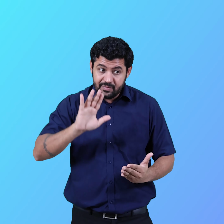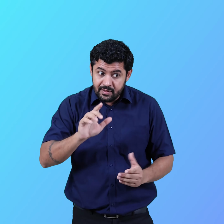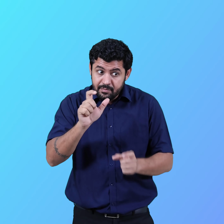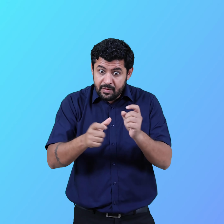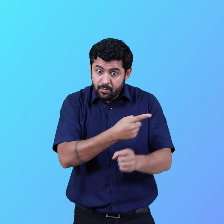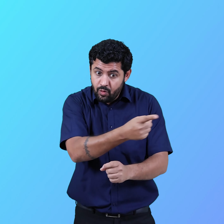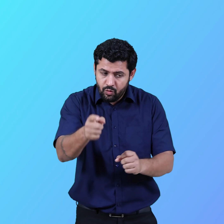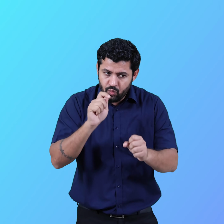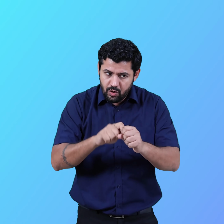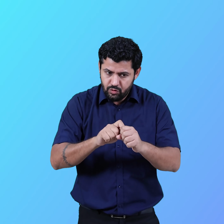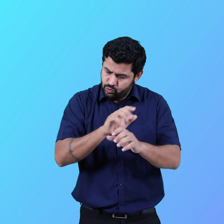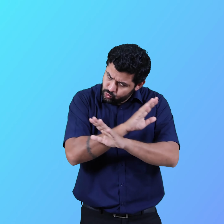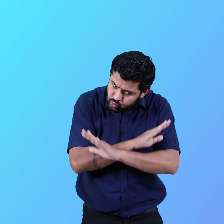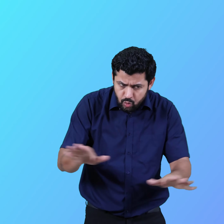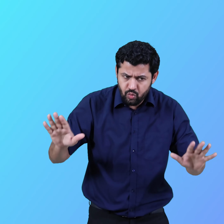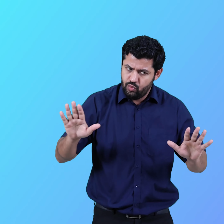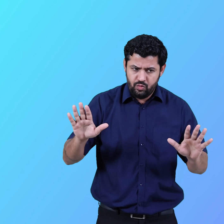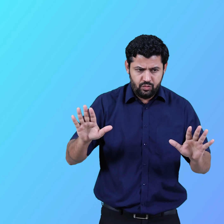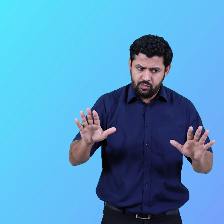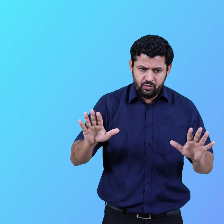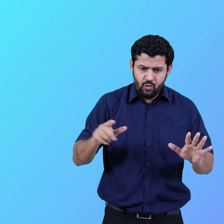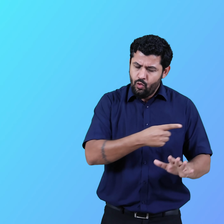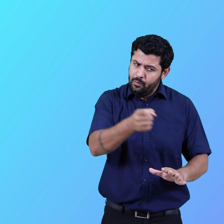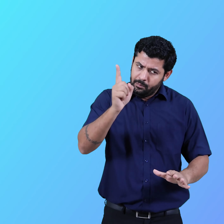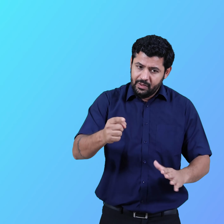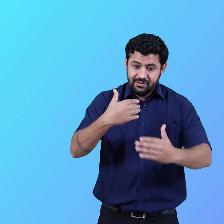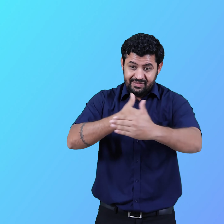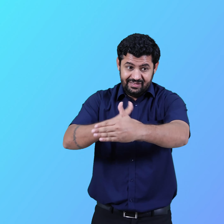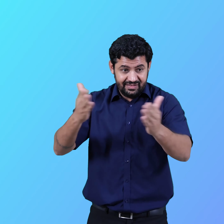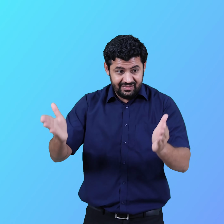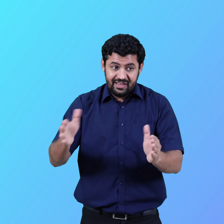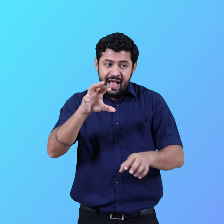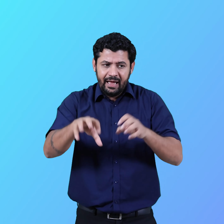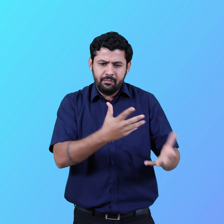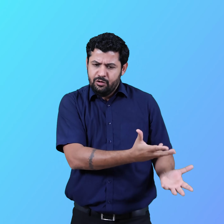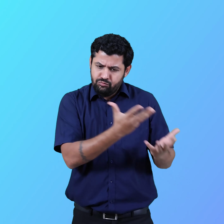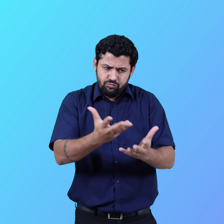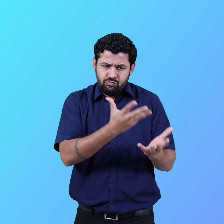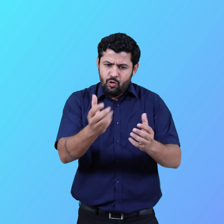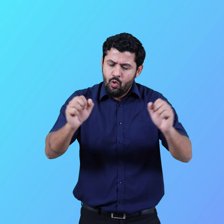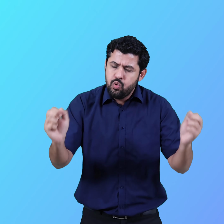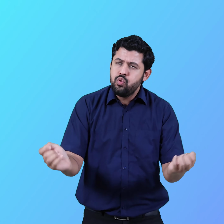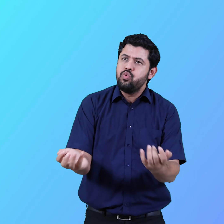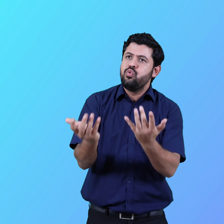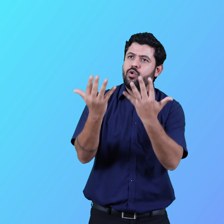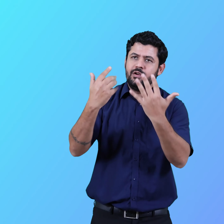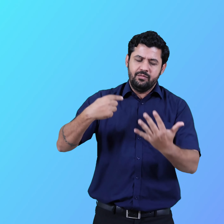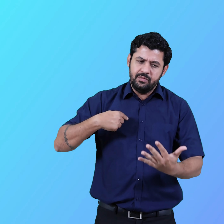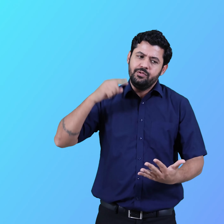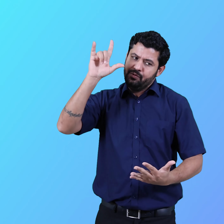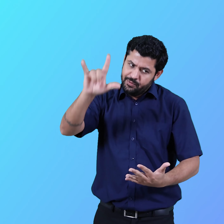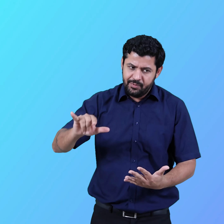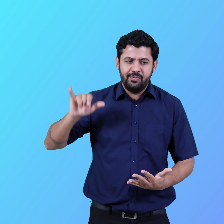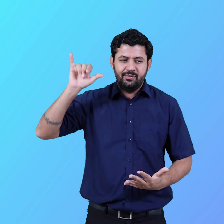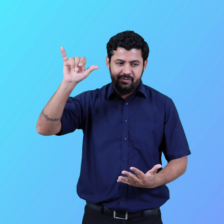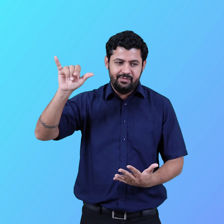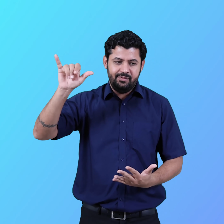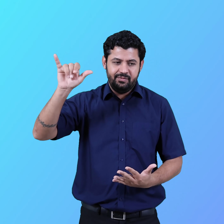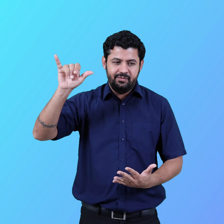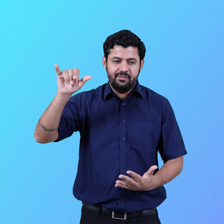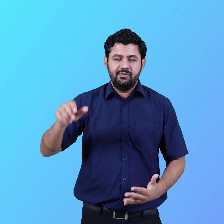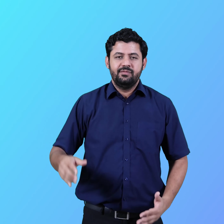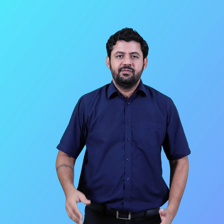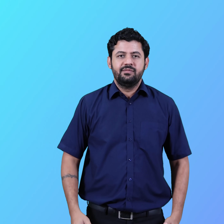You must not do any work. You must bring an offering as a gift to the LORD.”